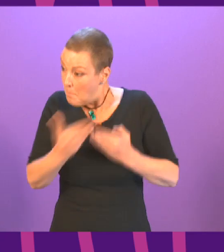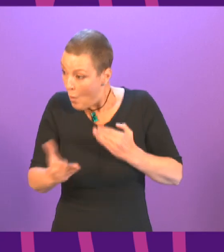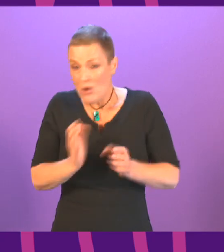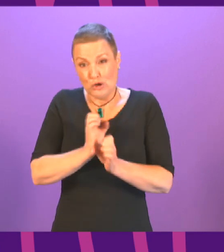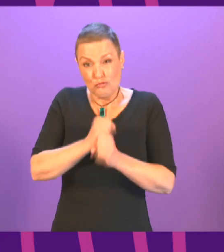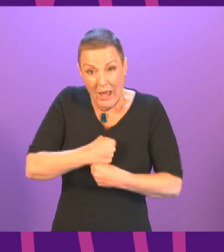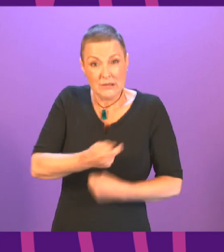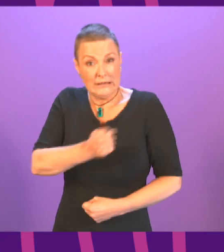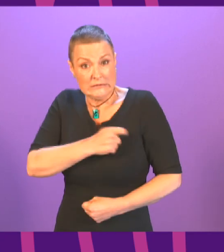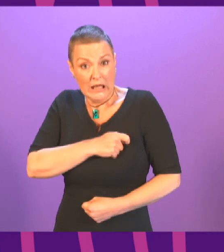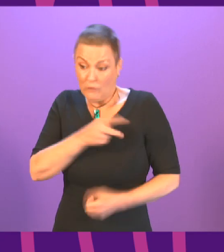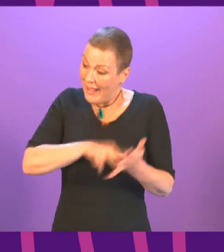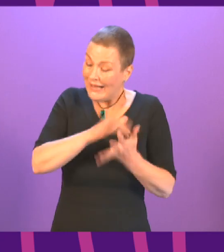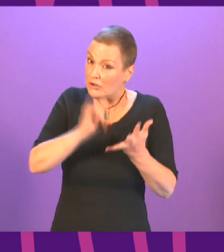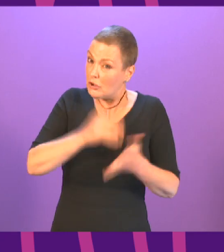anxiety for NHS workers?